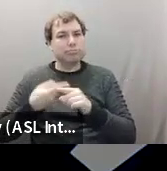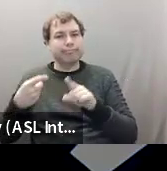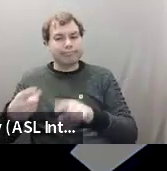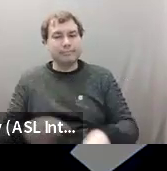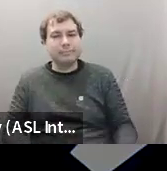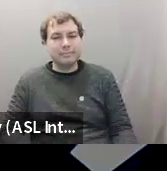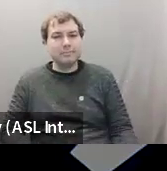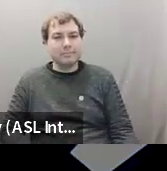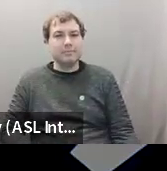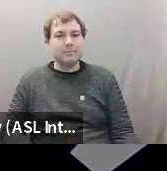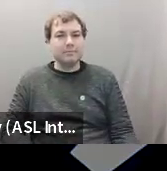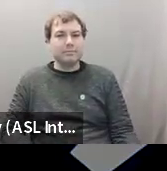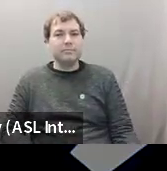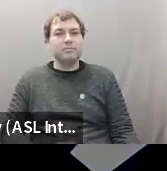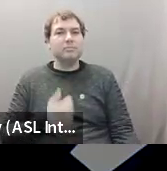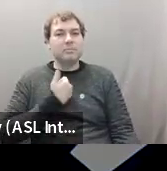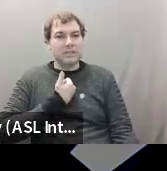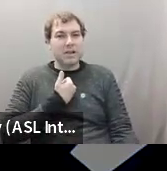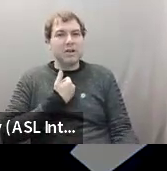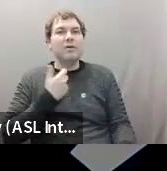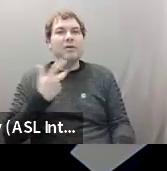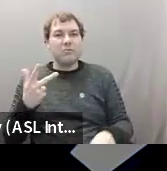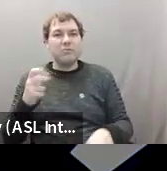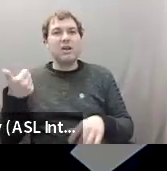james turner: I myself and 3 other individuals we do.